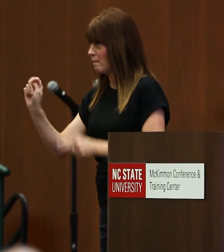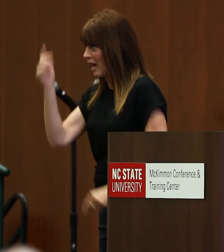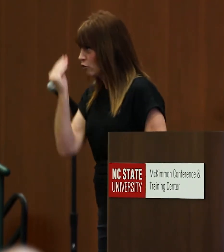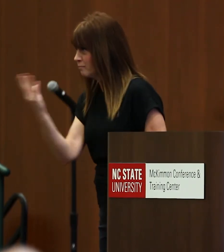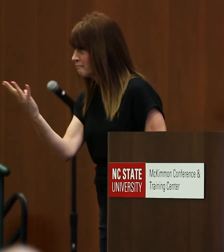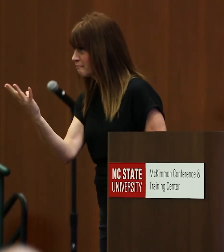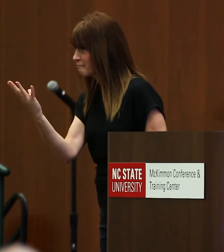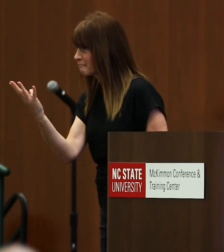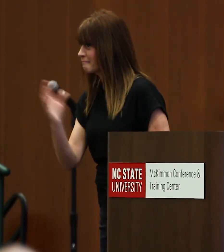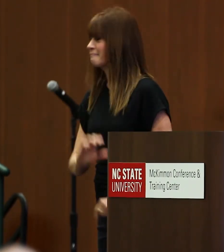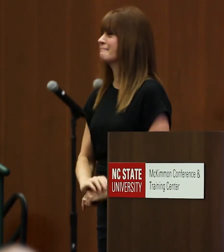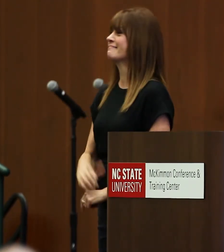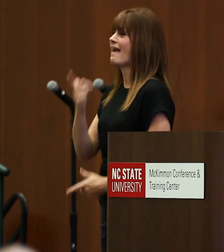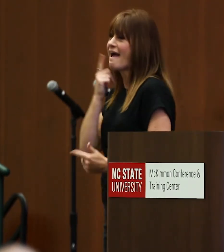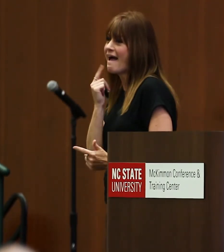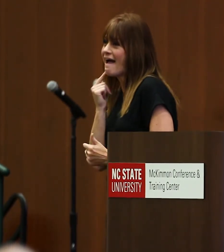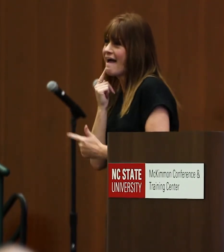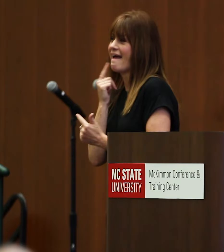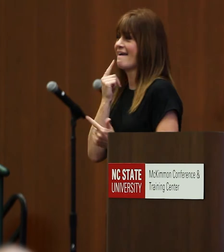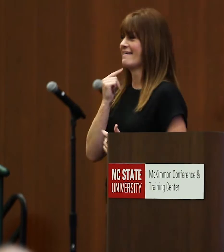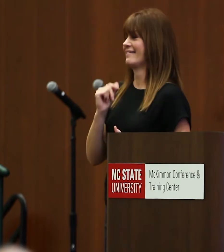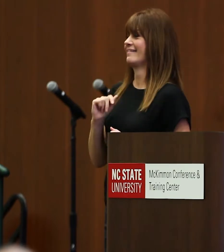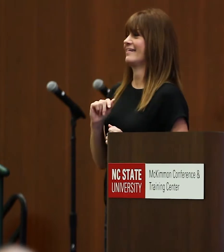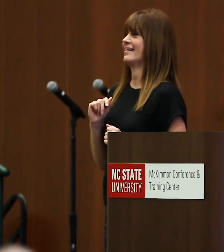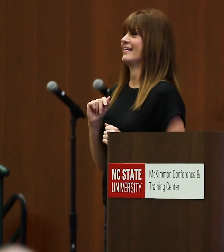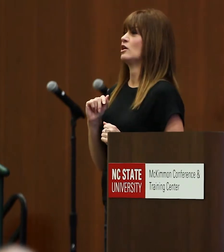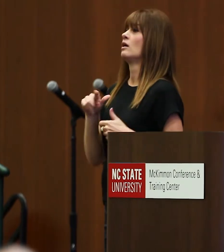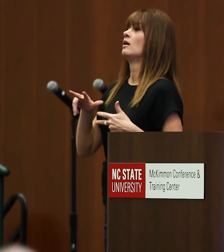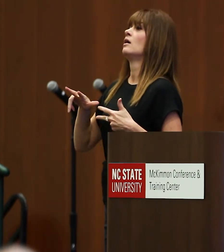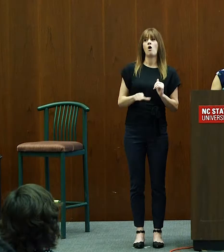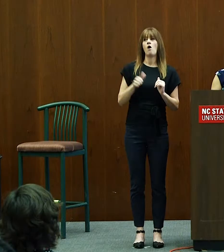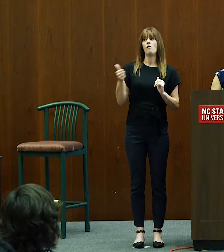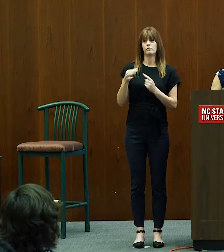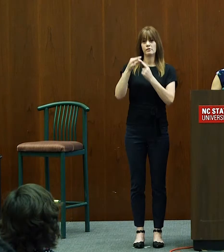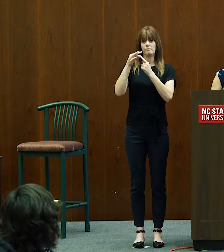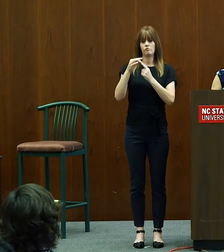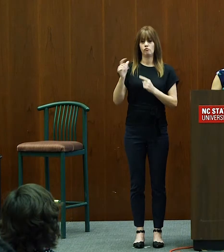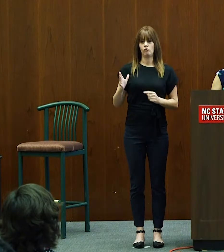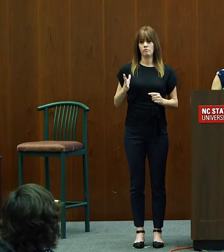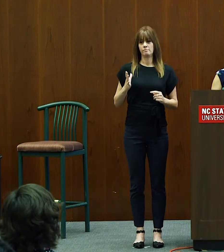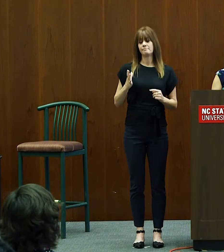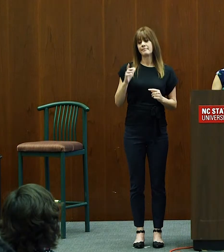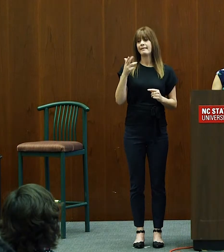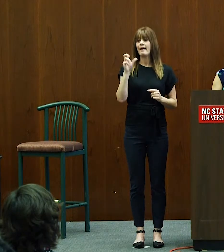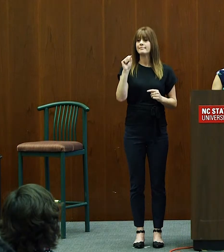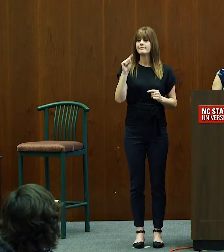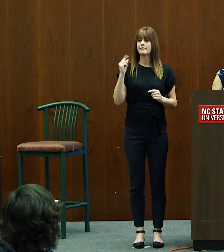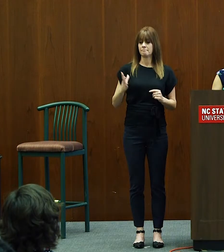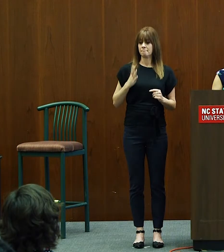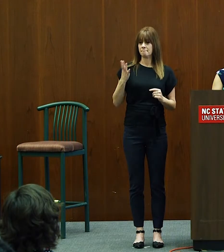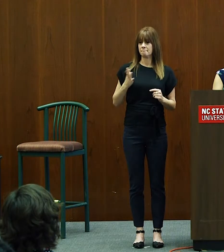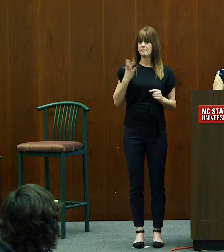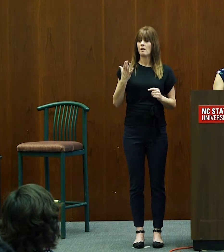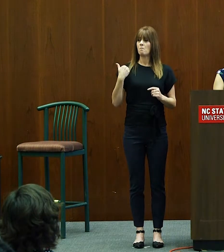the Governor. Then third, my former boss, Andy Slavitt, who used to run